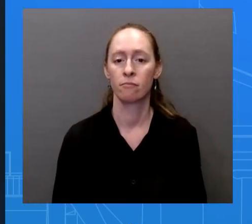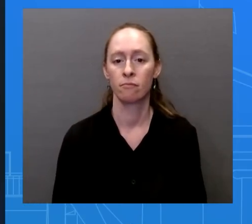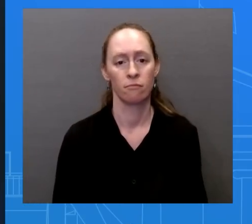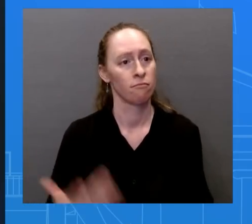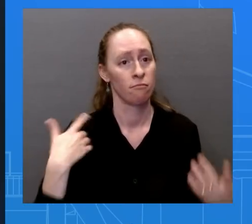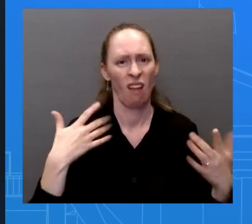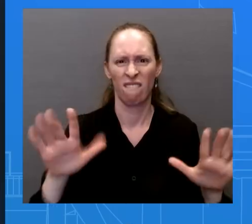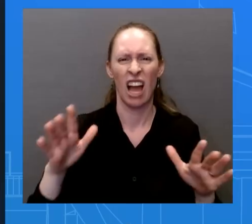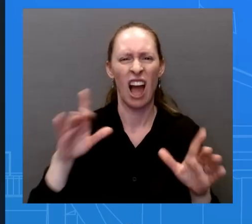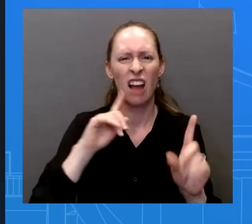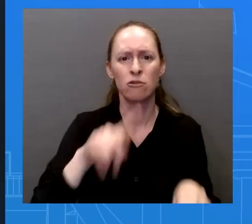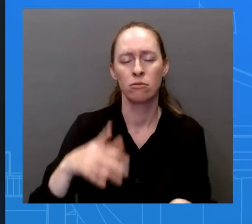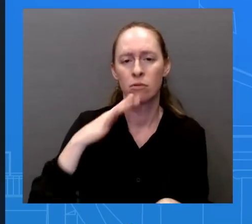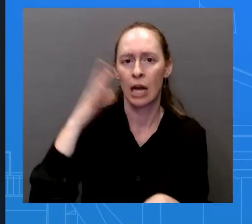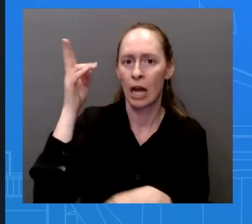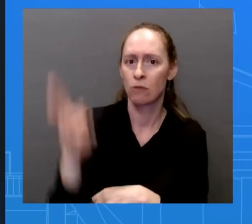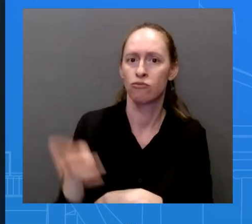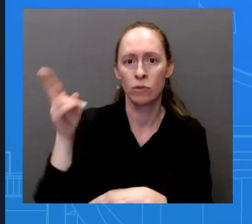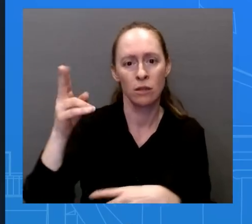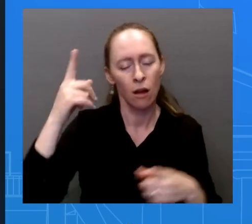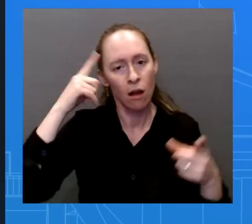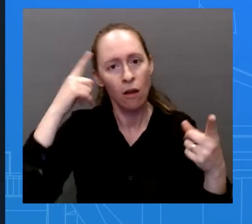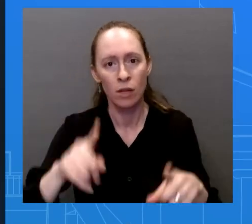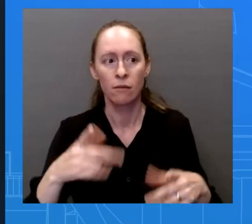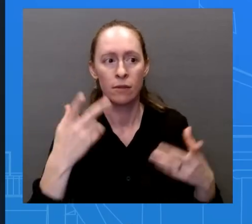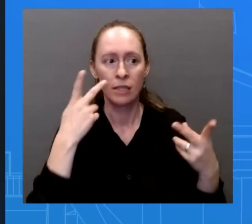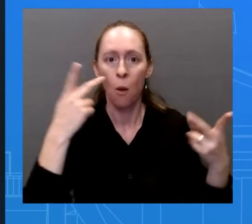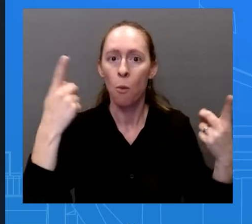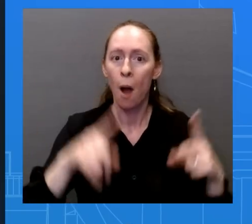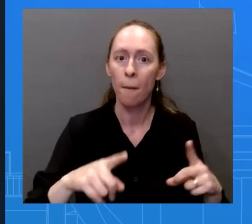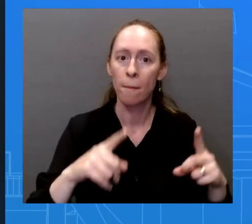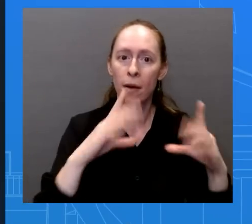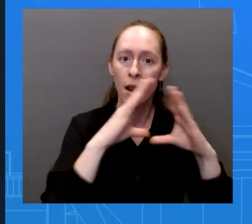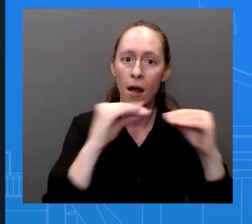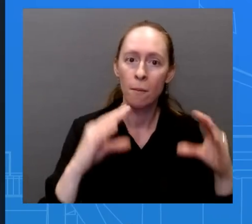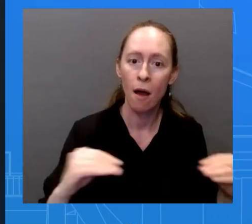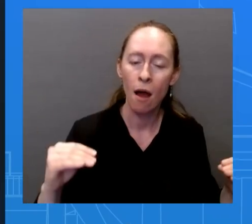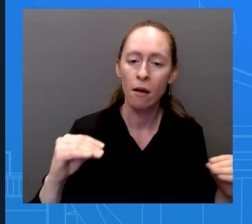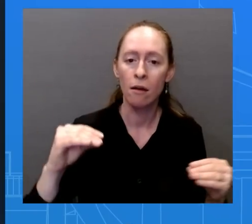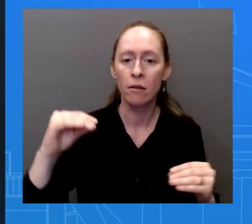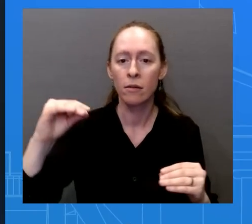that agreement; it's Israel and Lebanon. I'm just talking about the Saudi portion of that Middle East trip. Ms. Jean-Pierre: Well, I'm -- what I'm saying is that trip